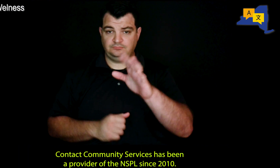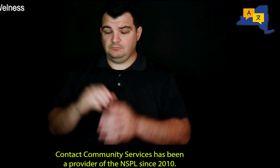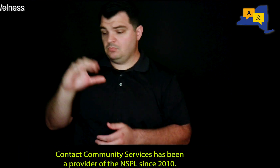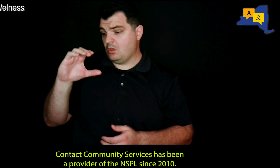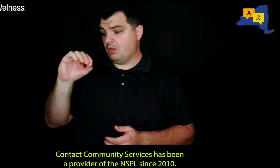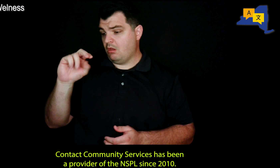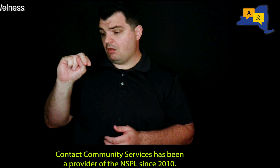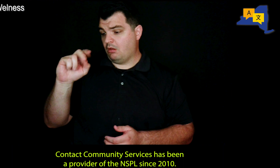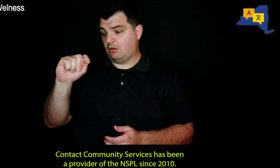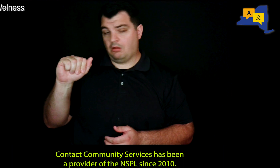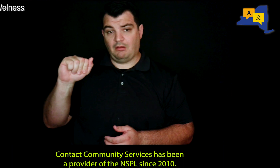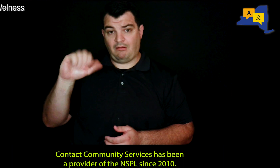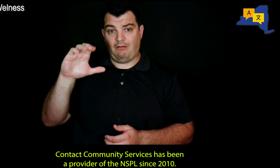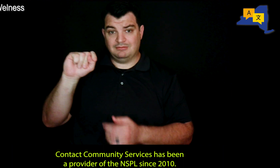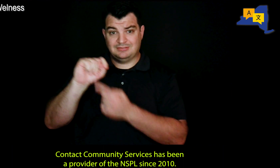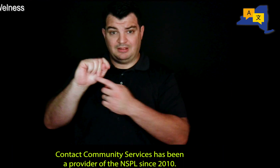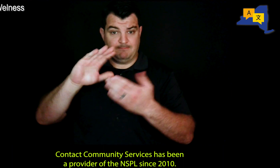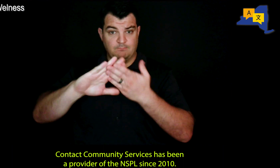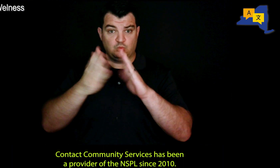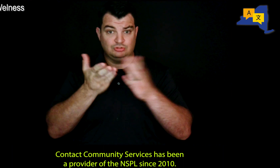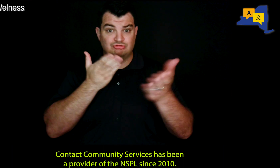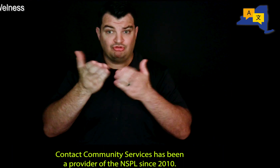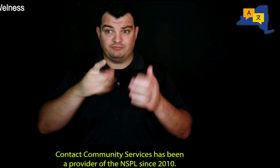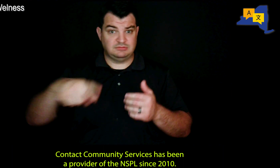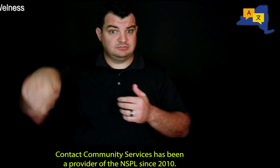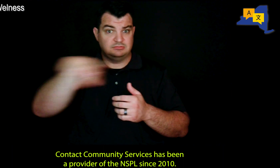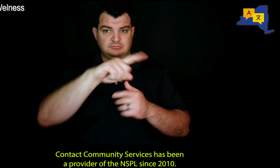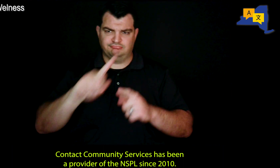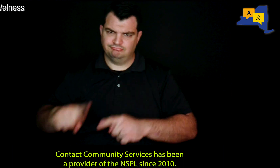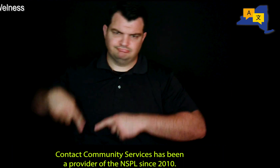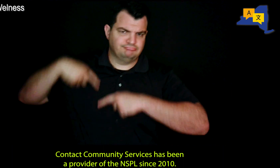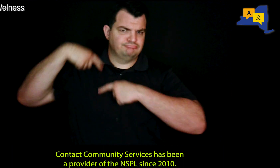Contact Community Services has been a provider of the NSPL since 2010.